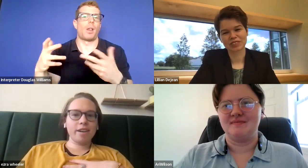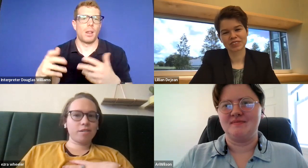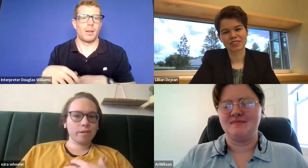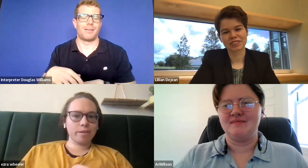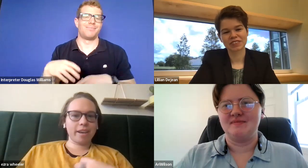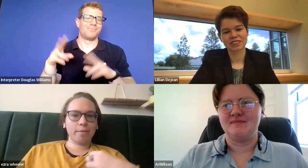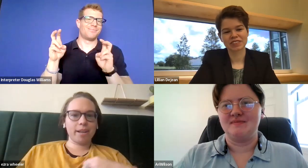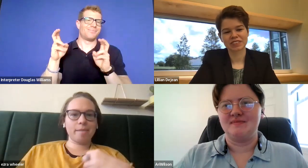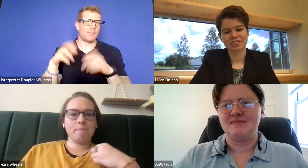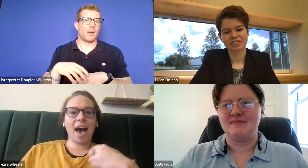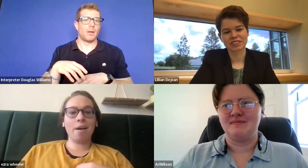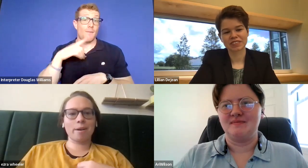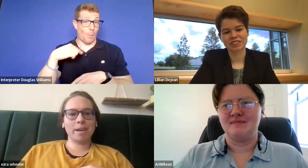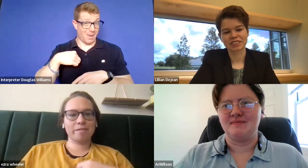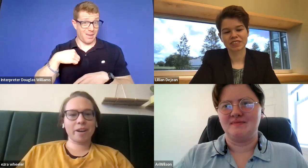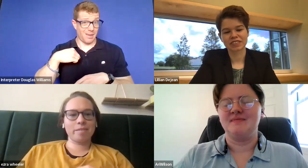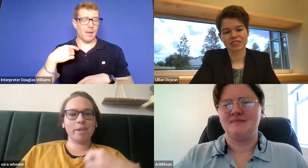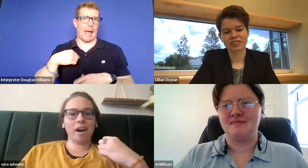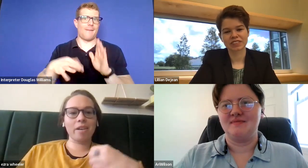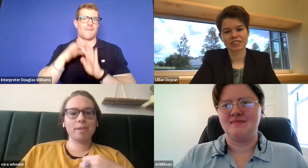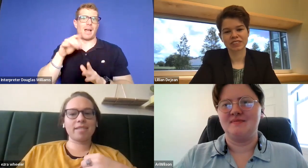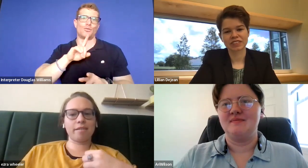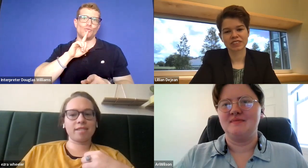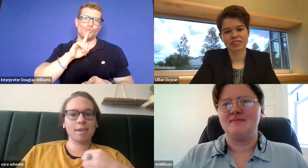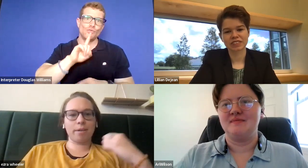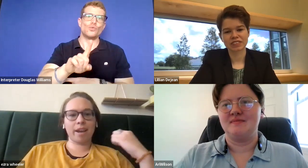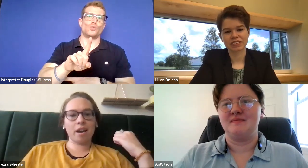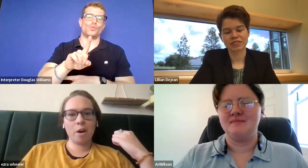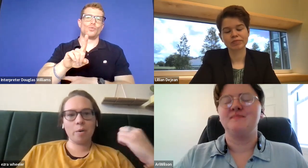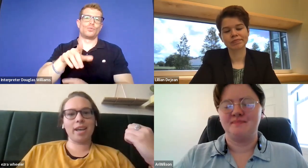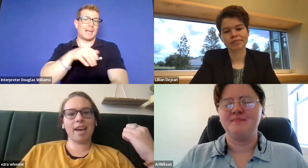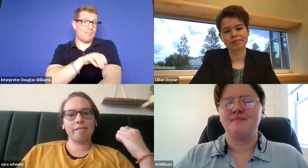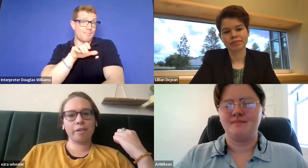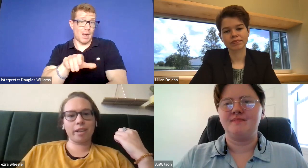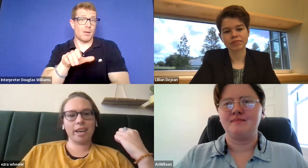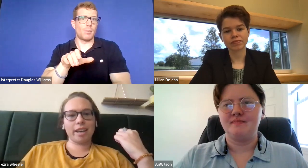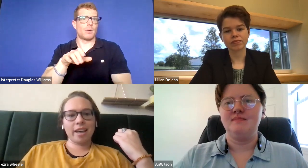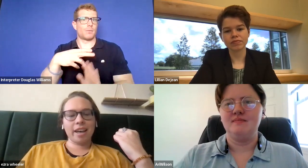find true, like real empowerment, from calling myself disabled and owning that fully.